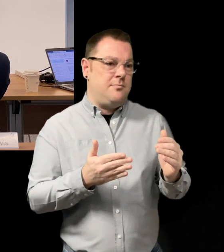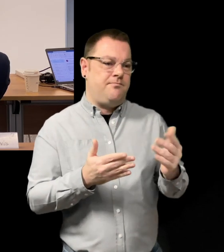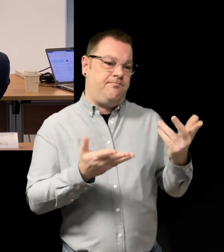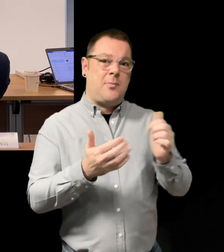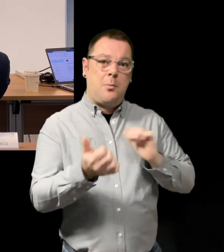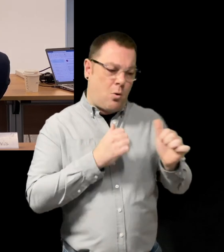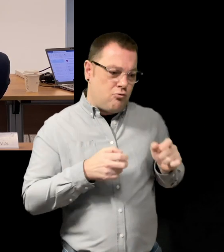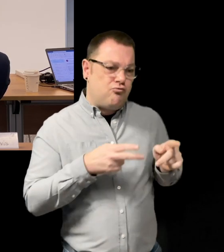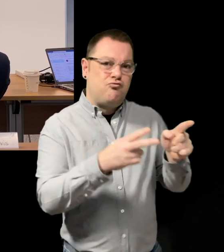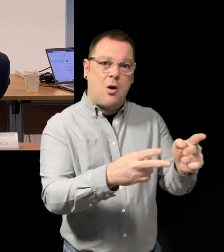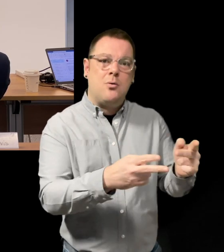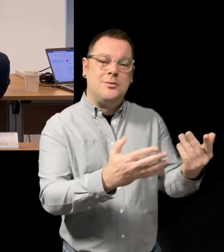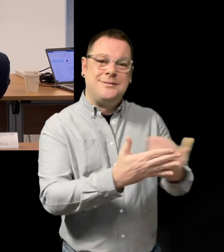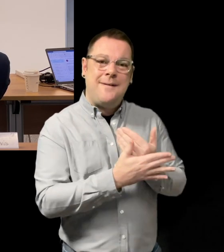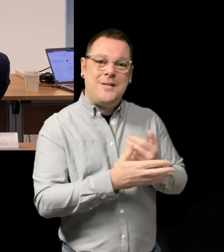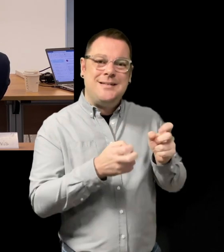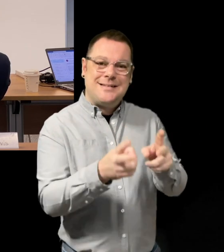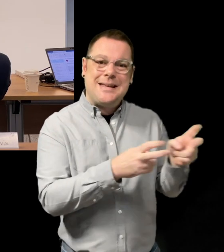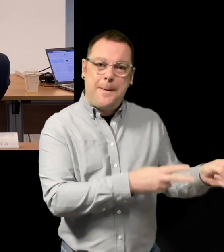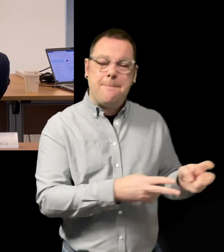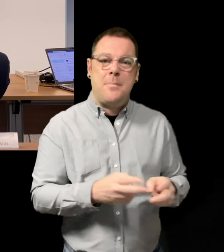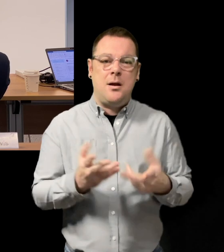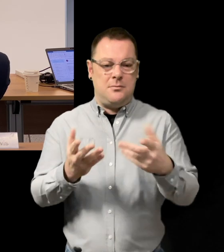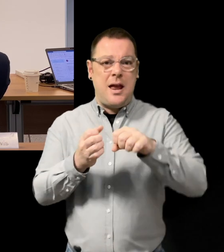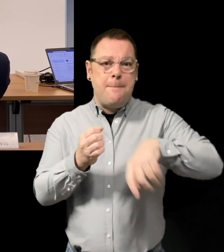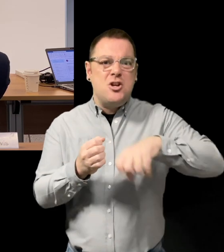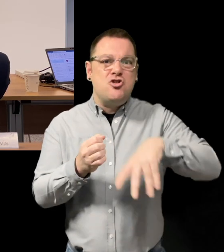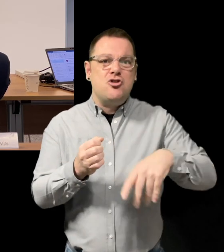maintenance program and road safety schemes, low emission buses,